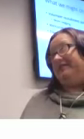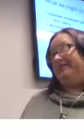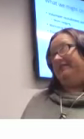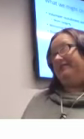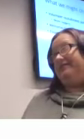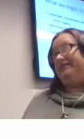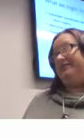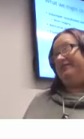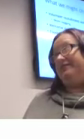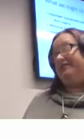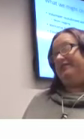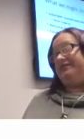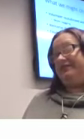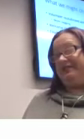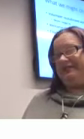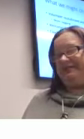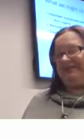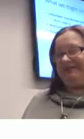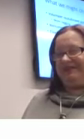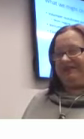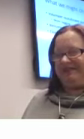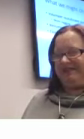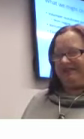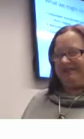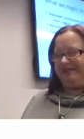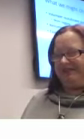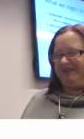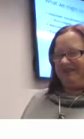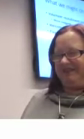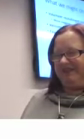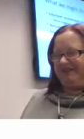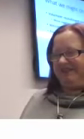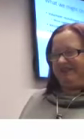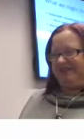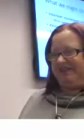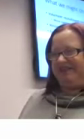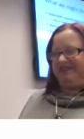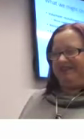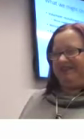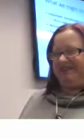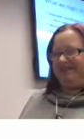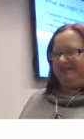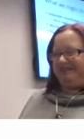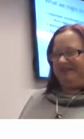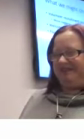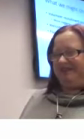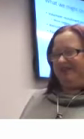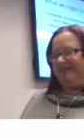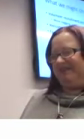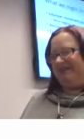In terms of volunteers can you give some examples of what those volunteers do and how many people this will be when you have group of people Daniel: It will depend on size.